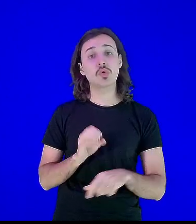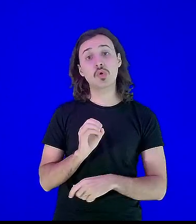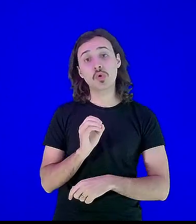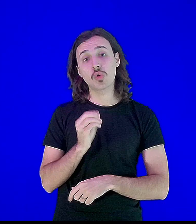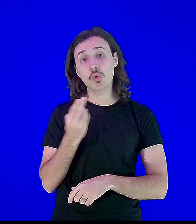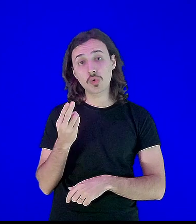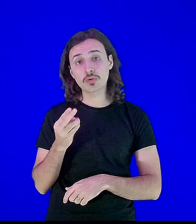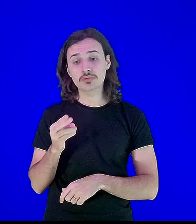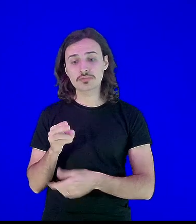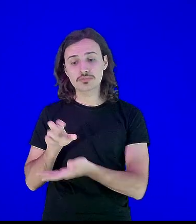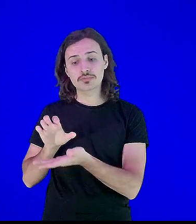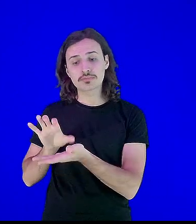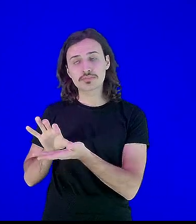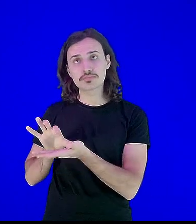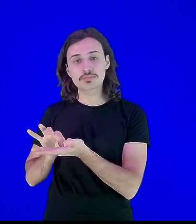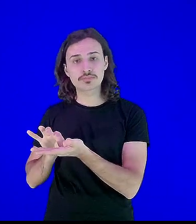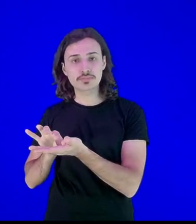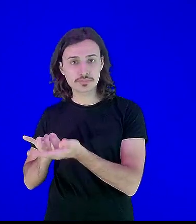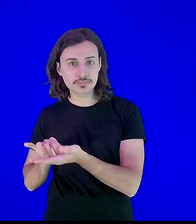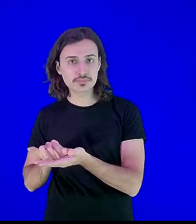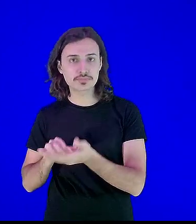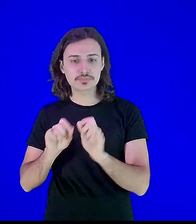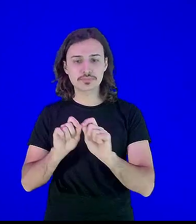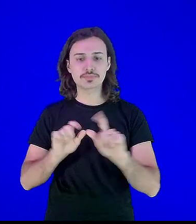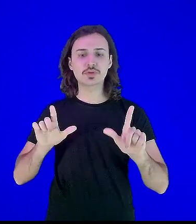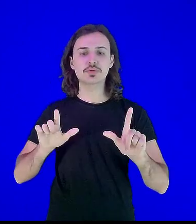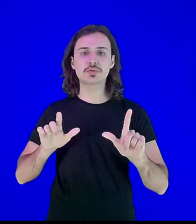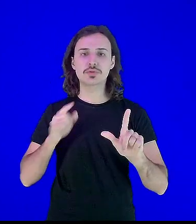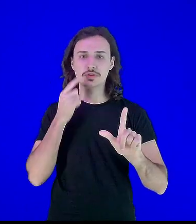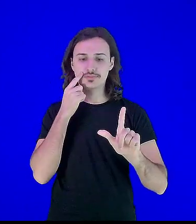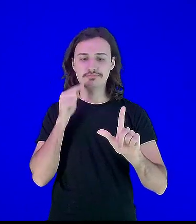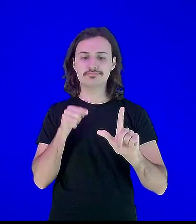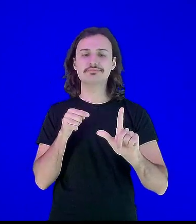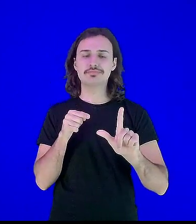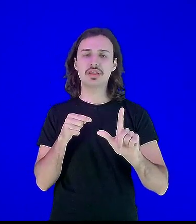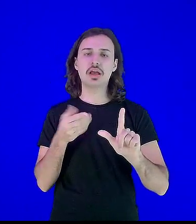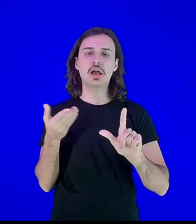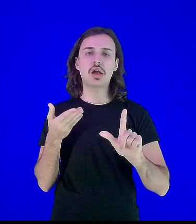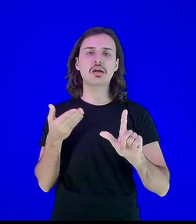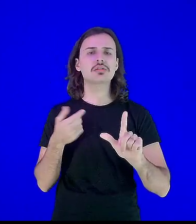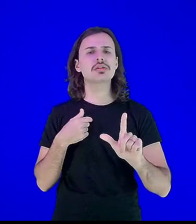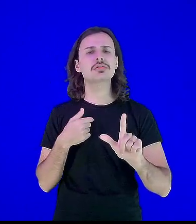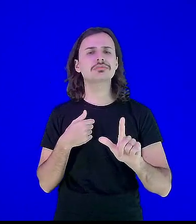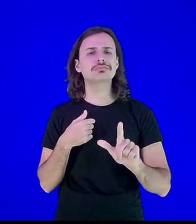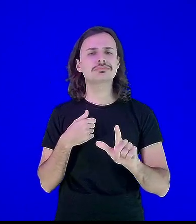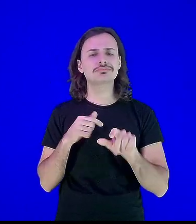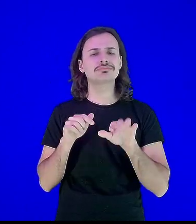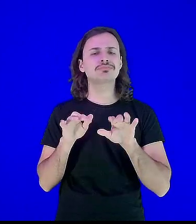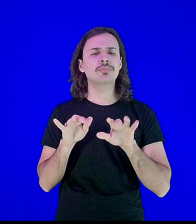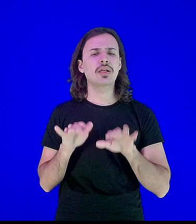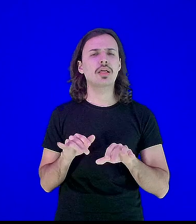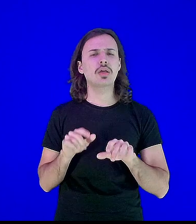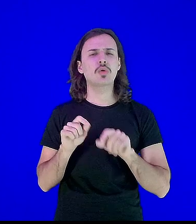well, so, what I want to write well, I want to write a LIBRAS version of a text